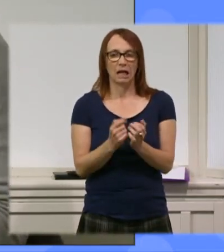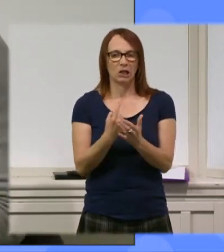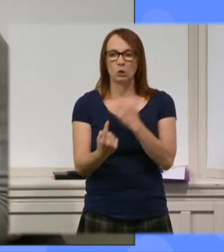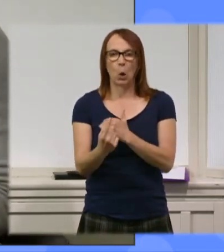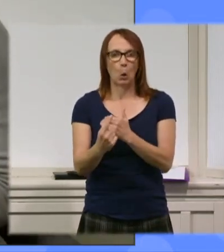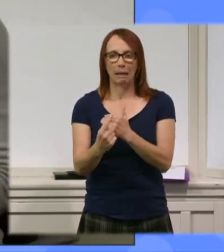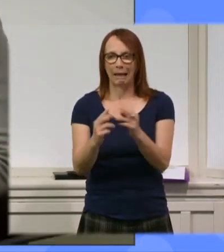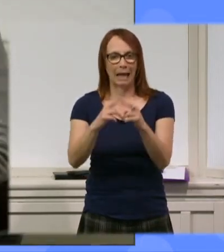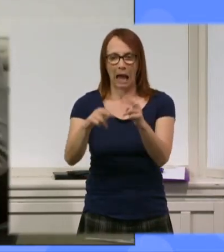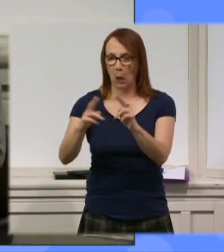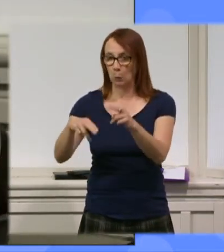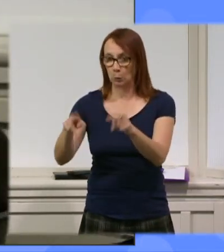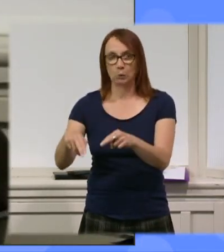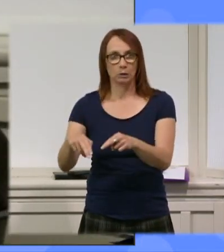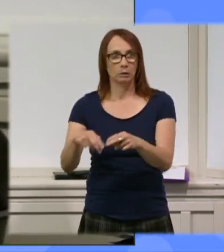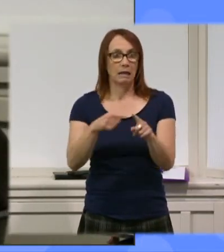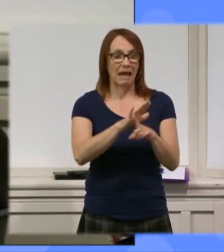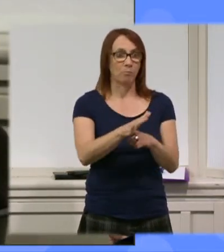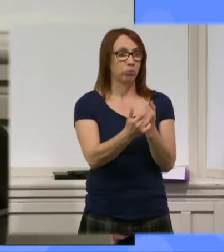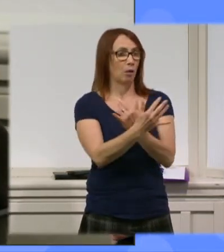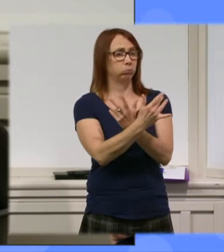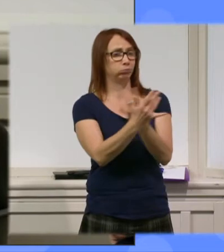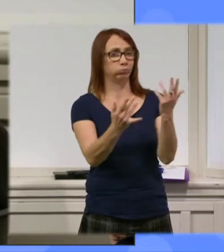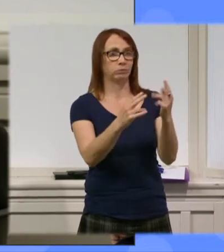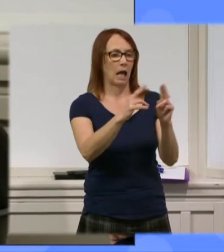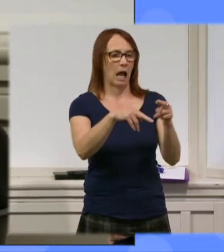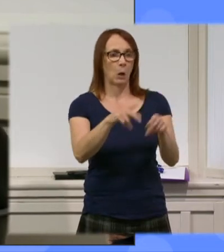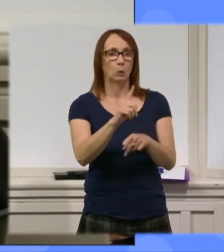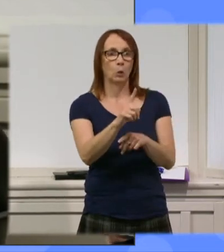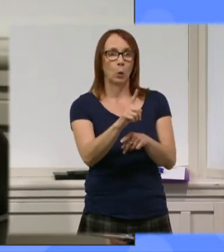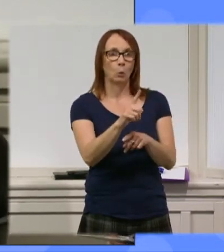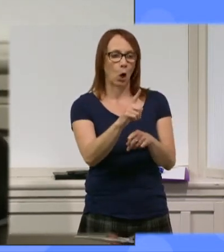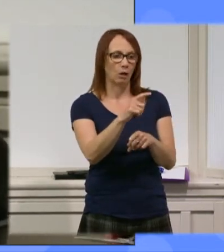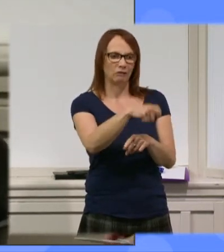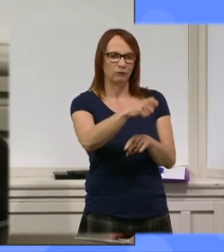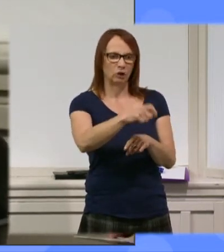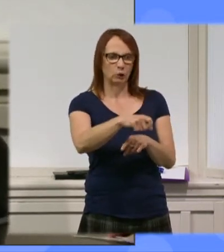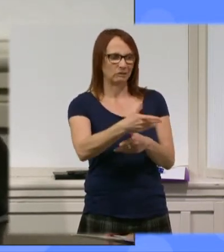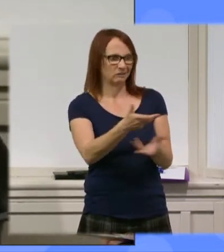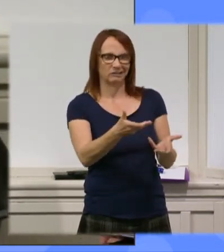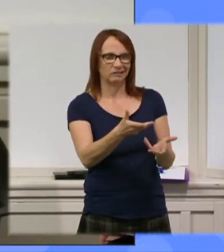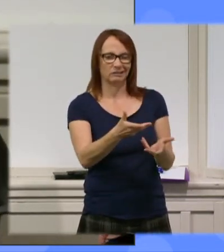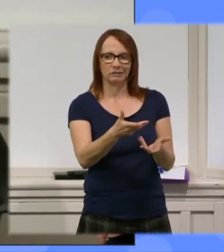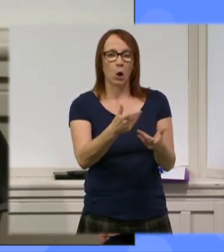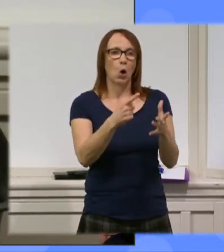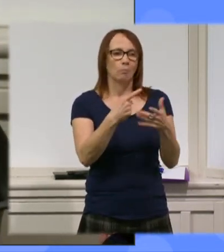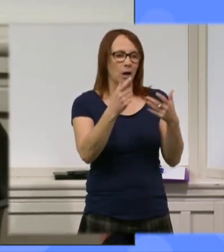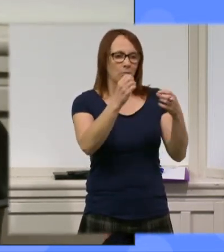housing we're building tons of housing in Edinburgh but it's speculated student housing which doesn't help anybody we're losing houses to Airbnb 7,000